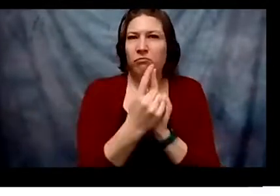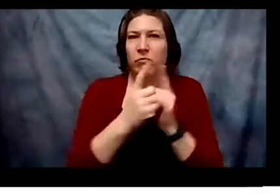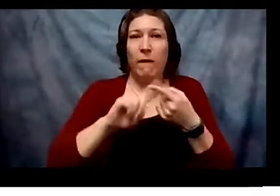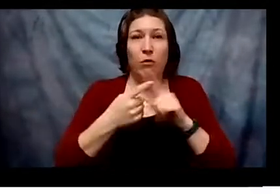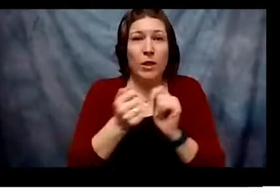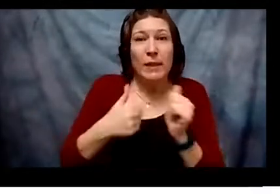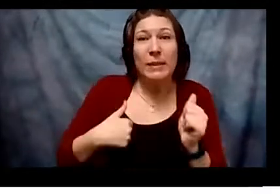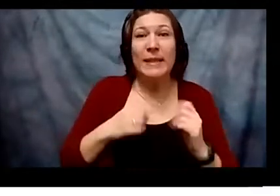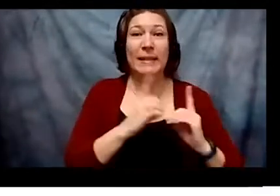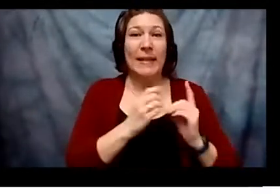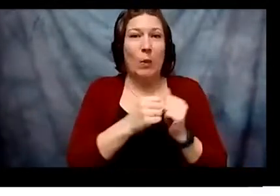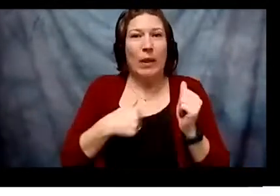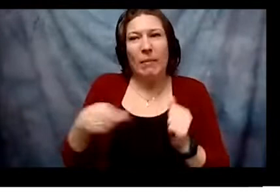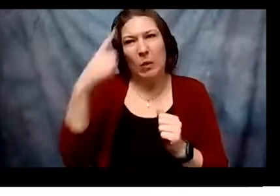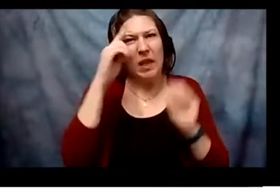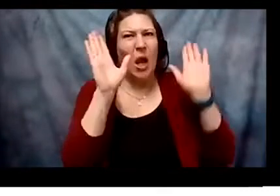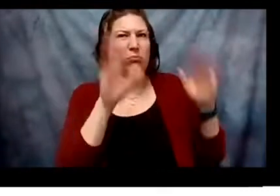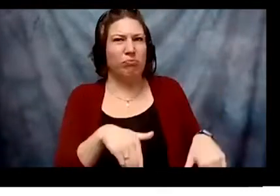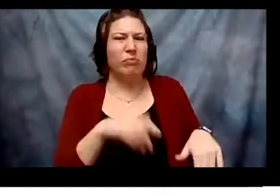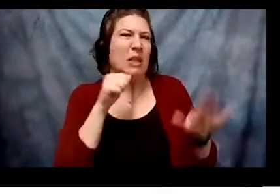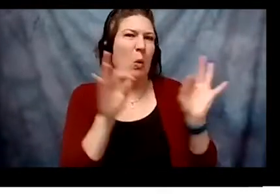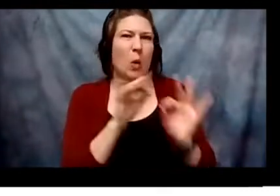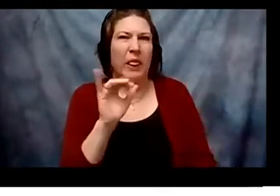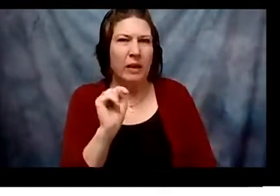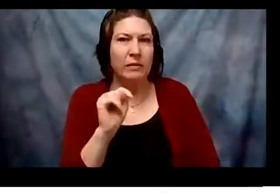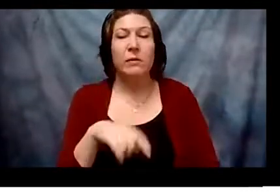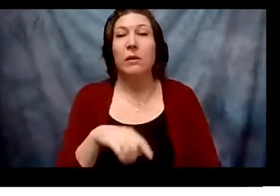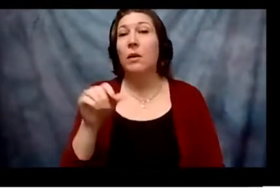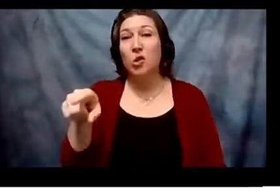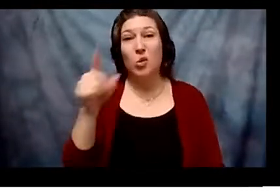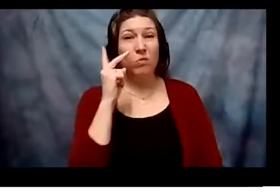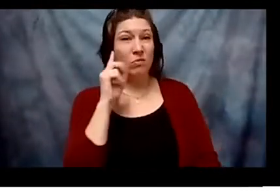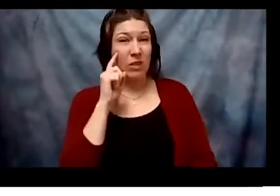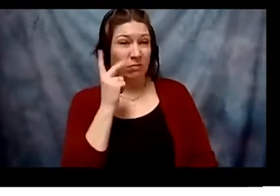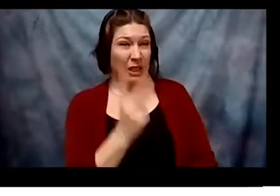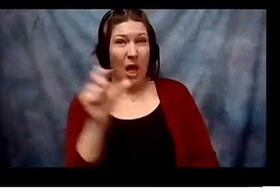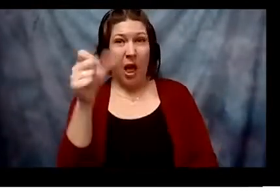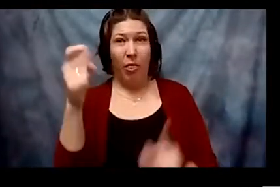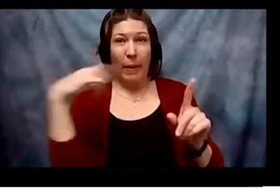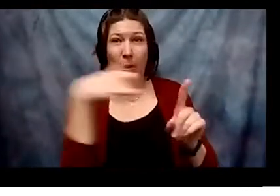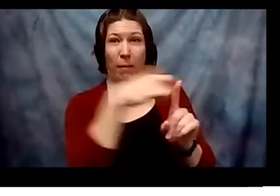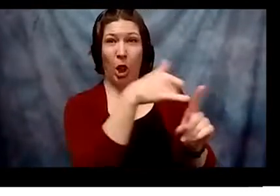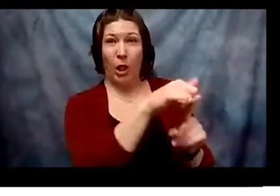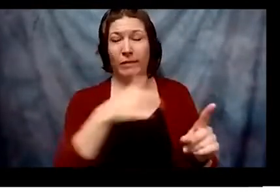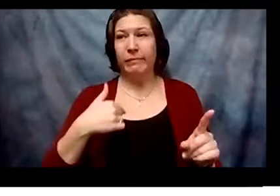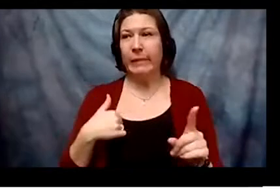You sit silently while others bully me about how I look, move, or talk.